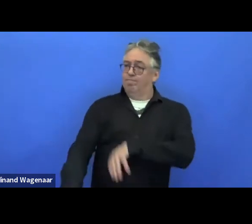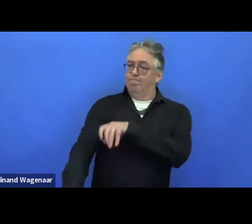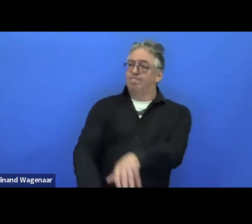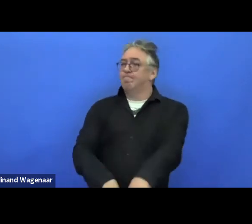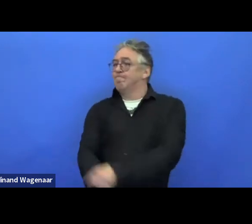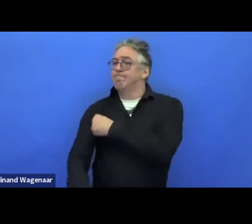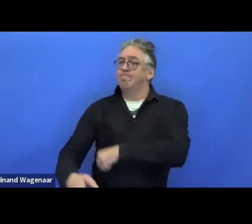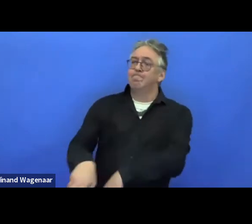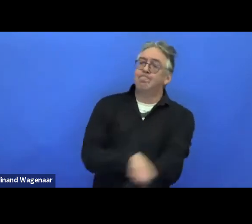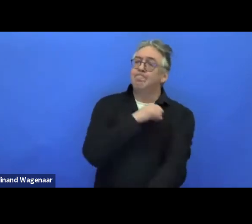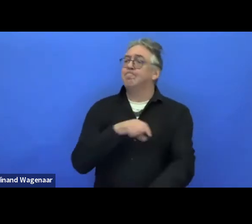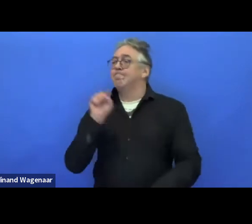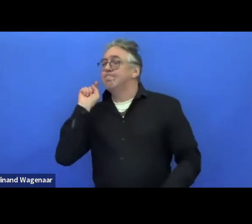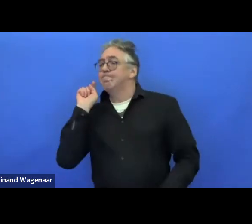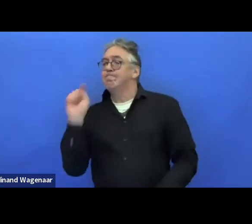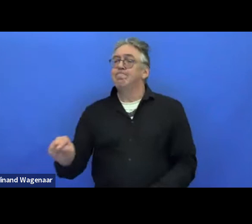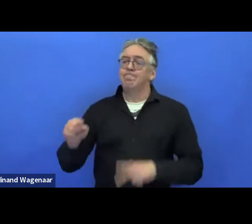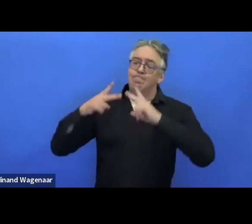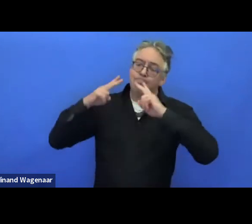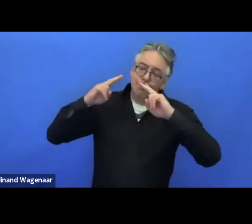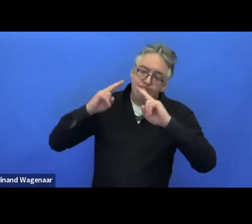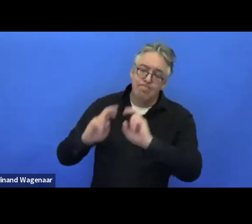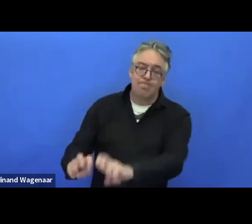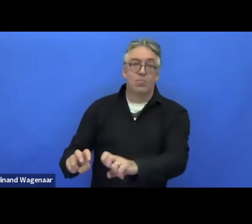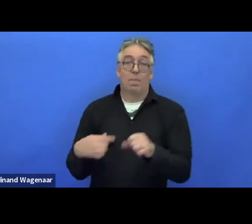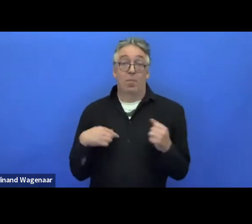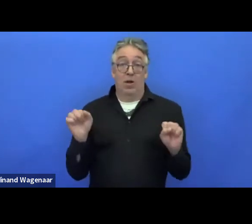There are investigations which are decided by Ombudsman